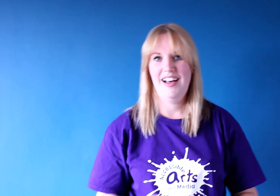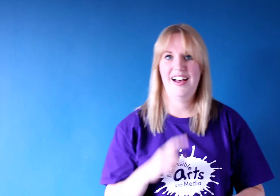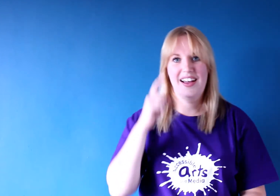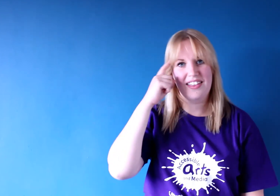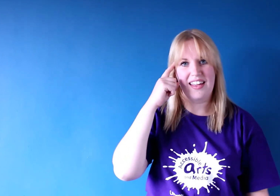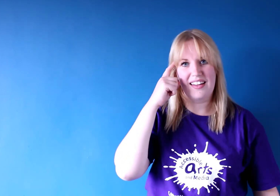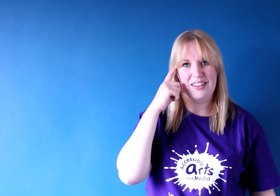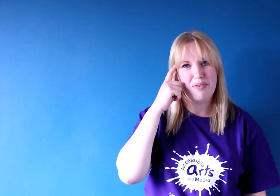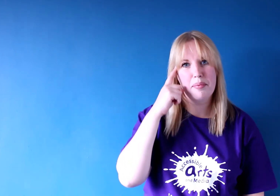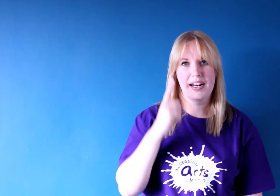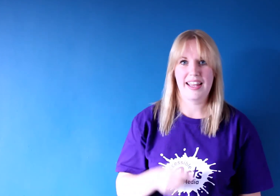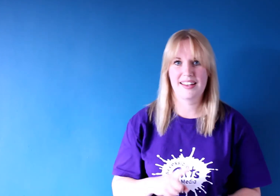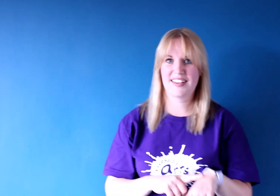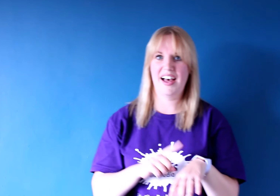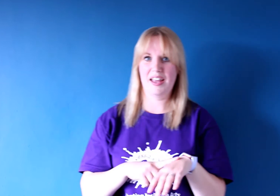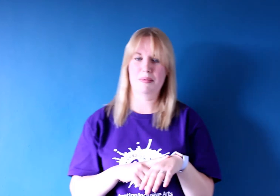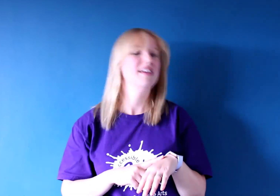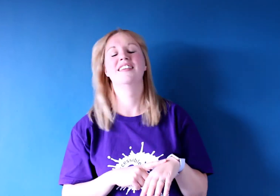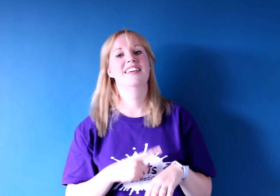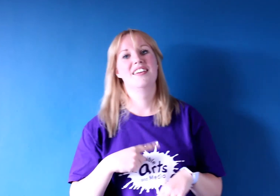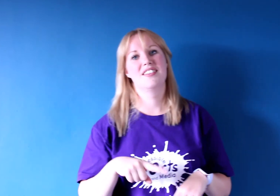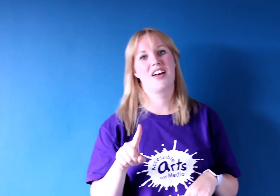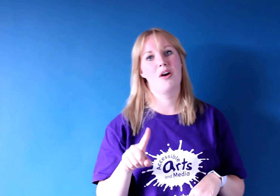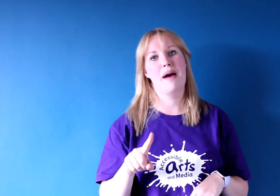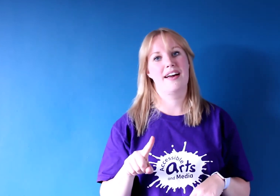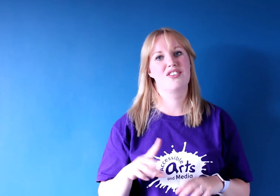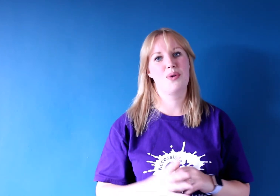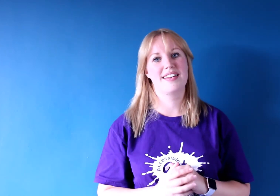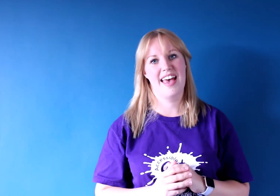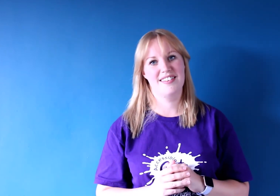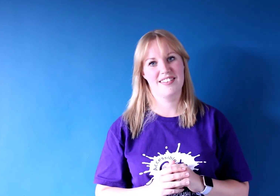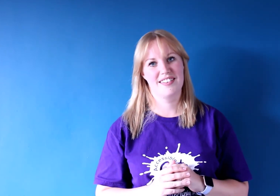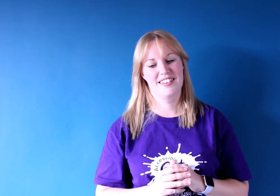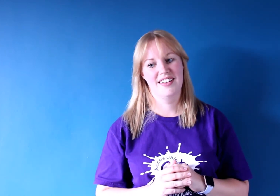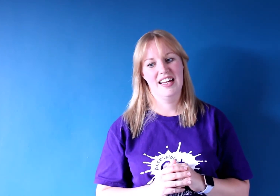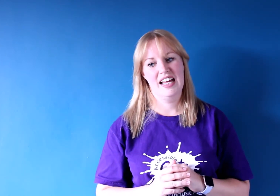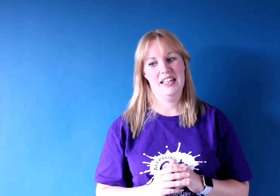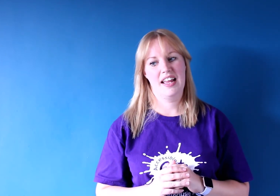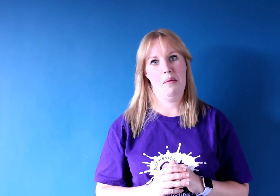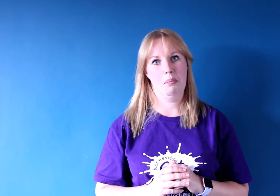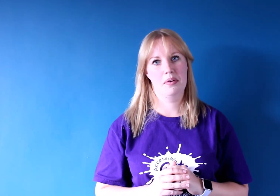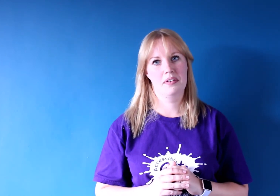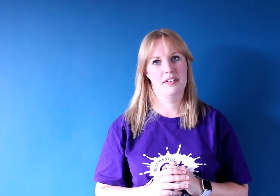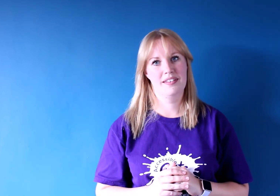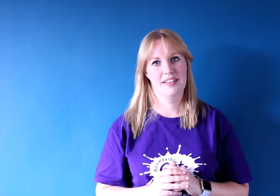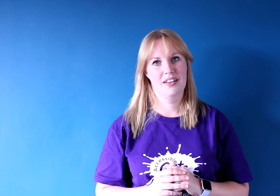I think it’s probably time to go back to our tent in the camp